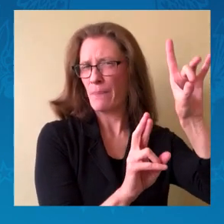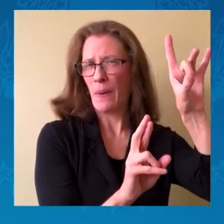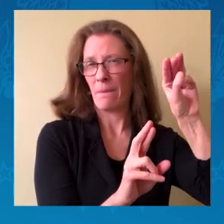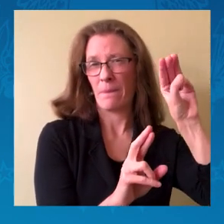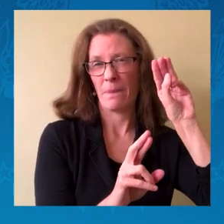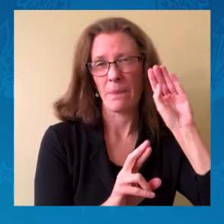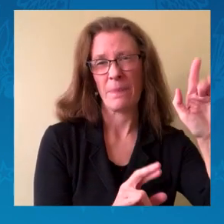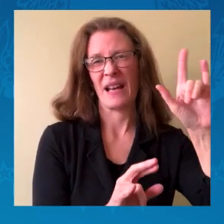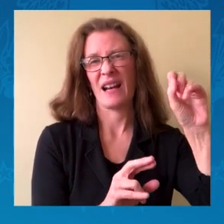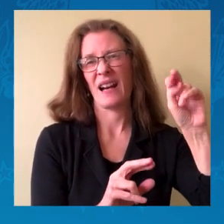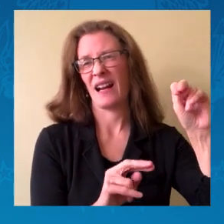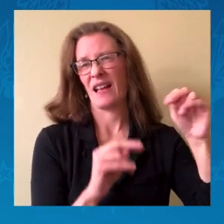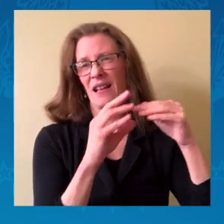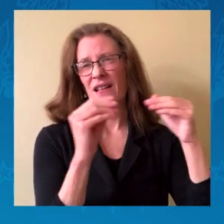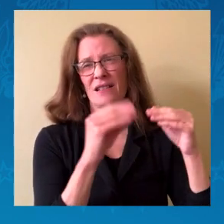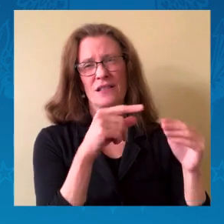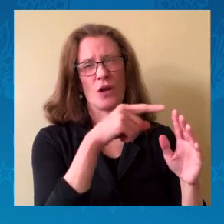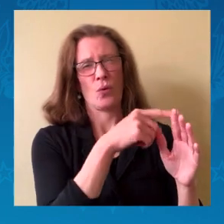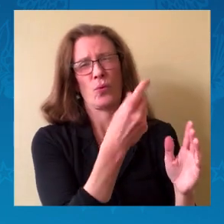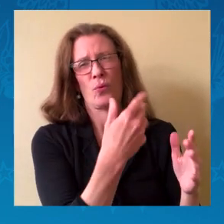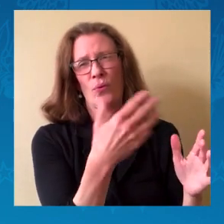And it will take us back to the Moon.